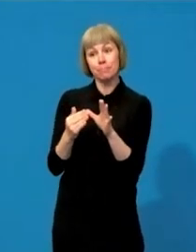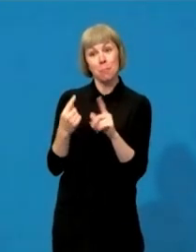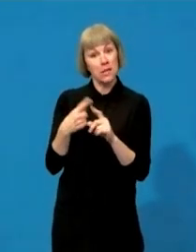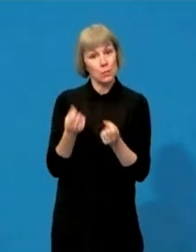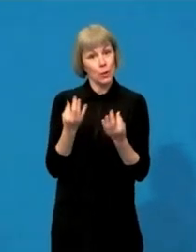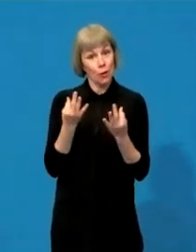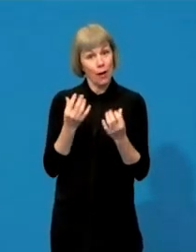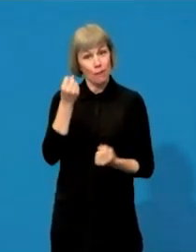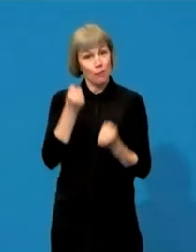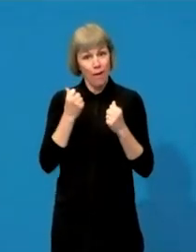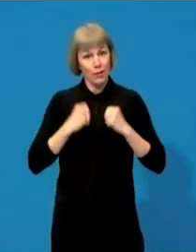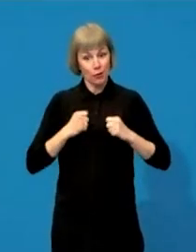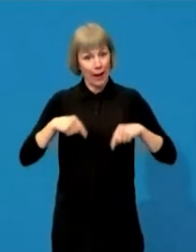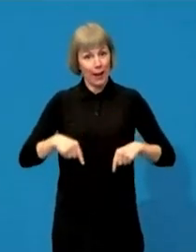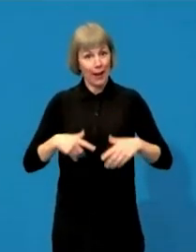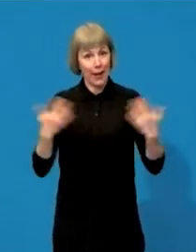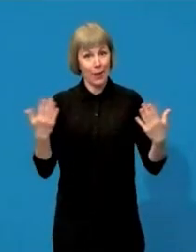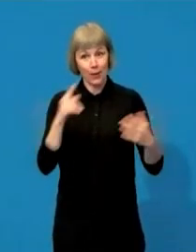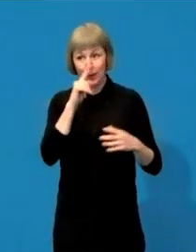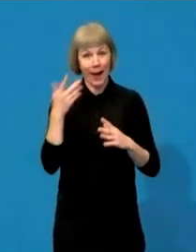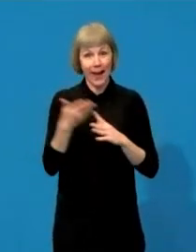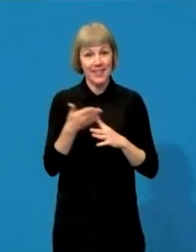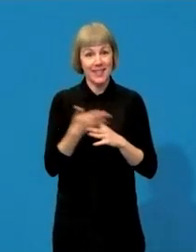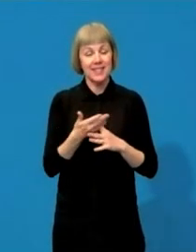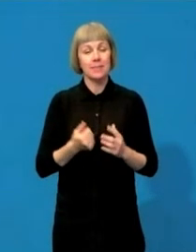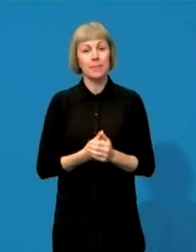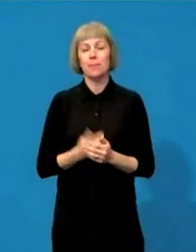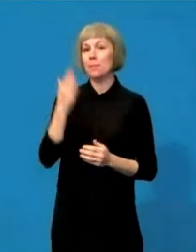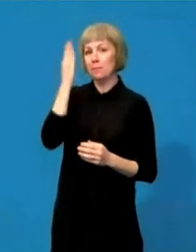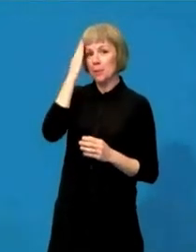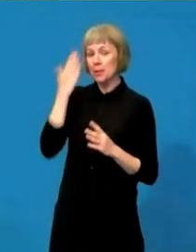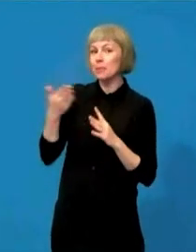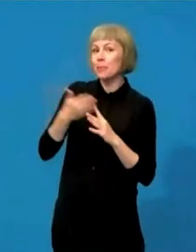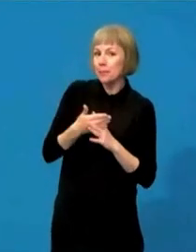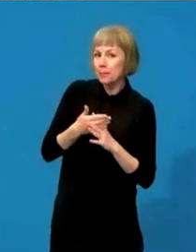to access anyway. MS HAND: And especially kids with a disability, you know, trying to